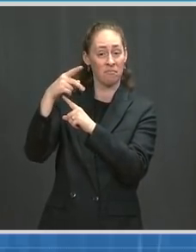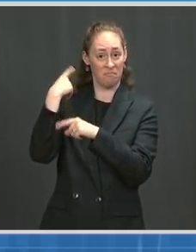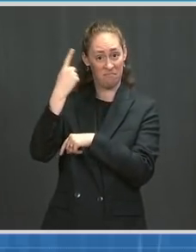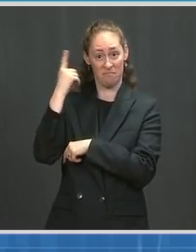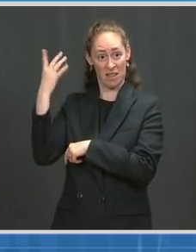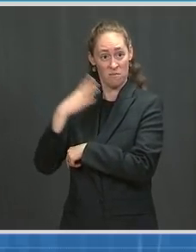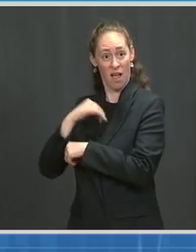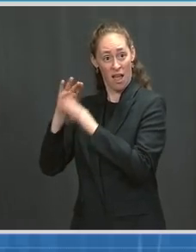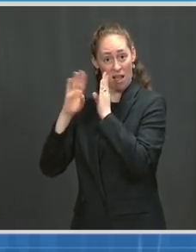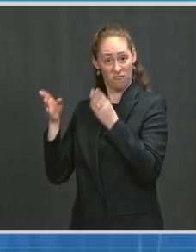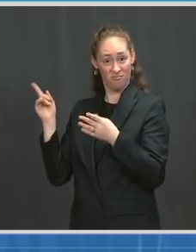Mr. Slavitt: Thanks, everybody.